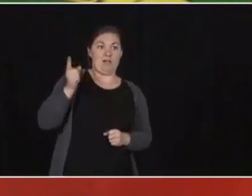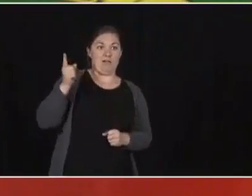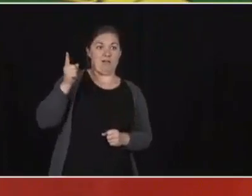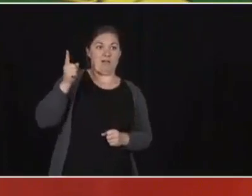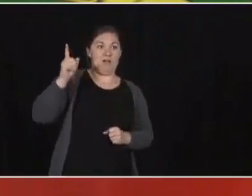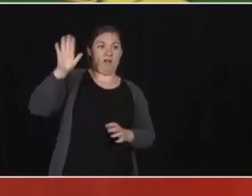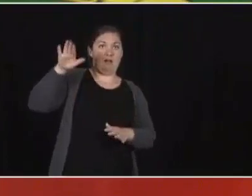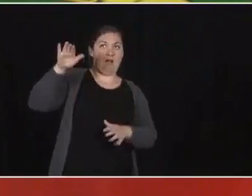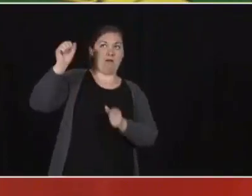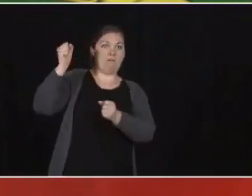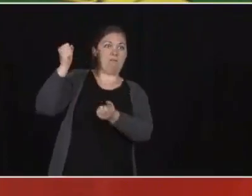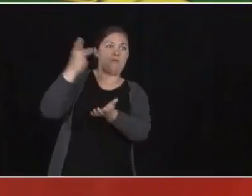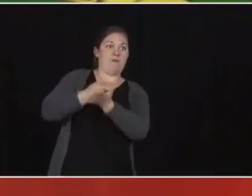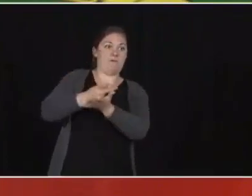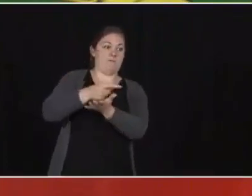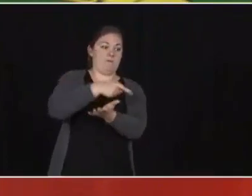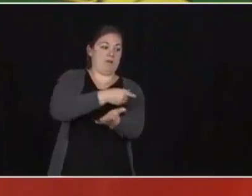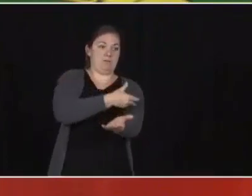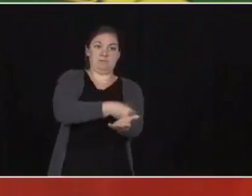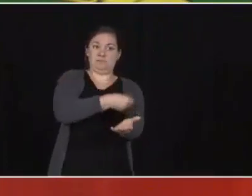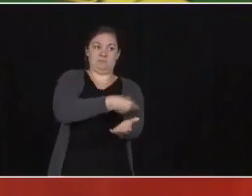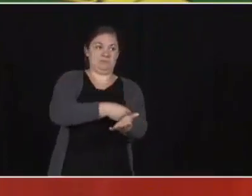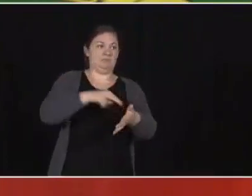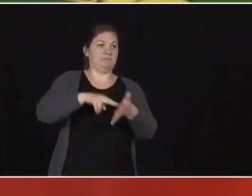do you have an idea